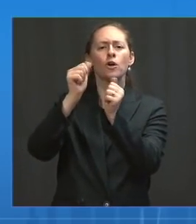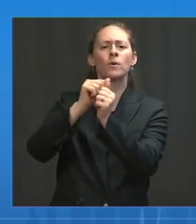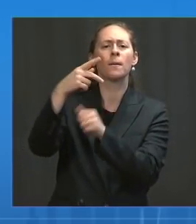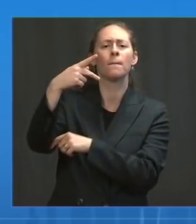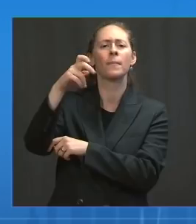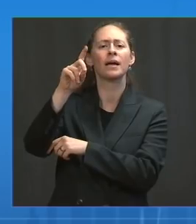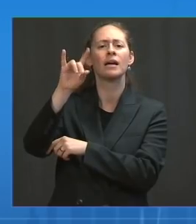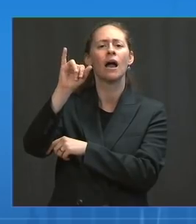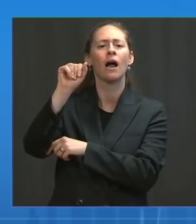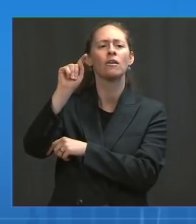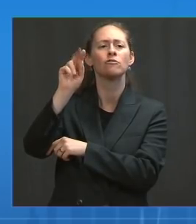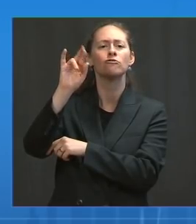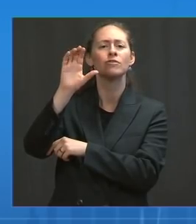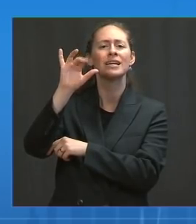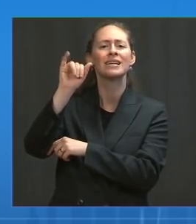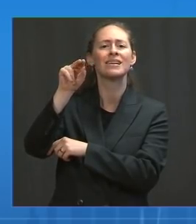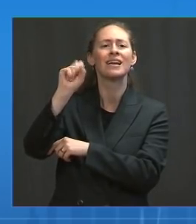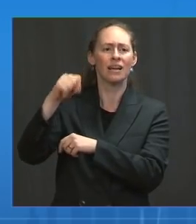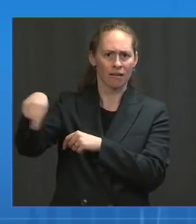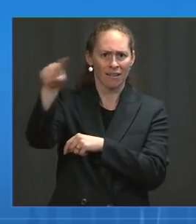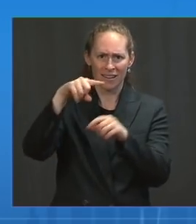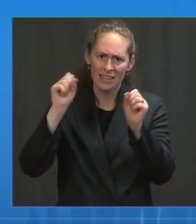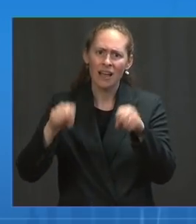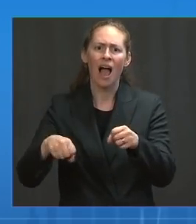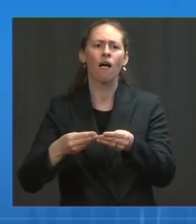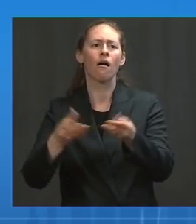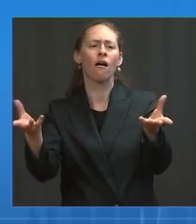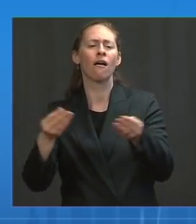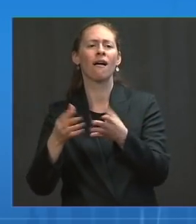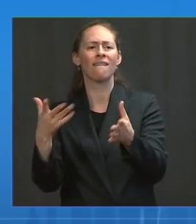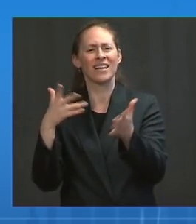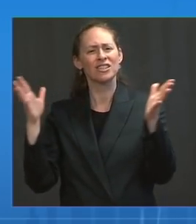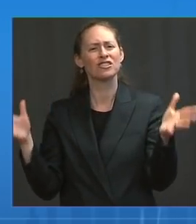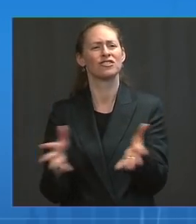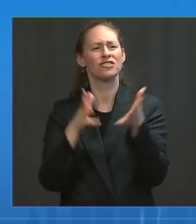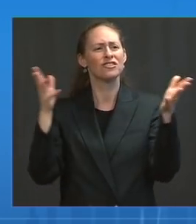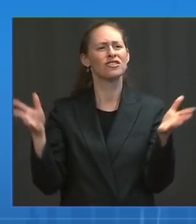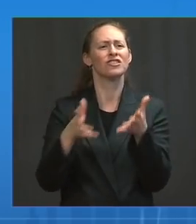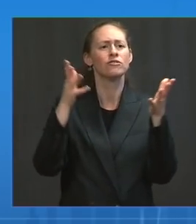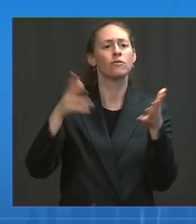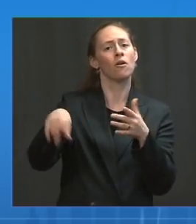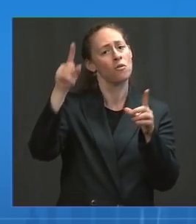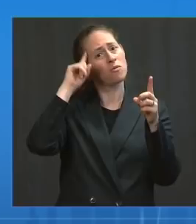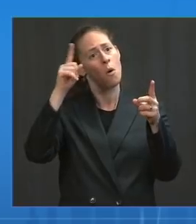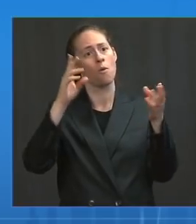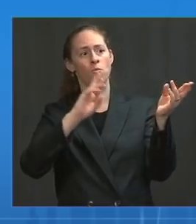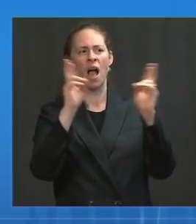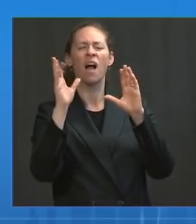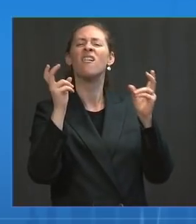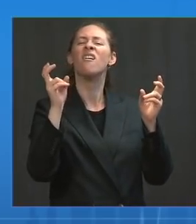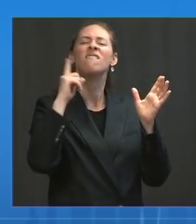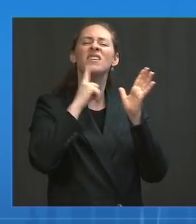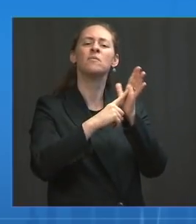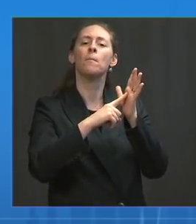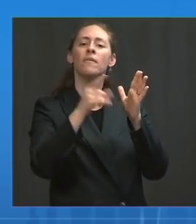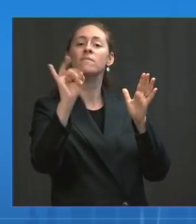to push to get younger people vaccinated as they see their doctors for back to school checkups, or get physicals for fall sports.